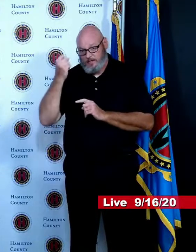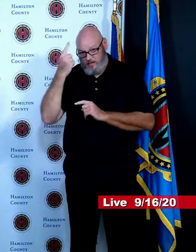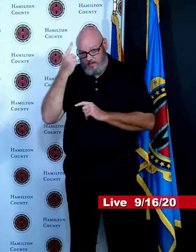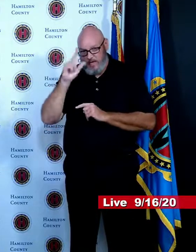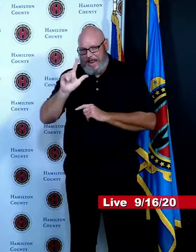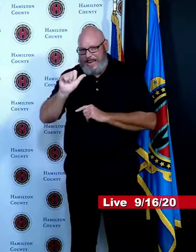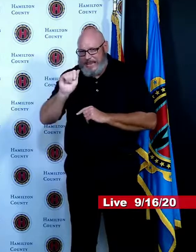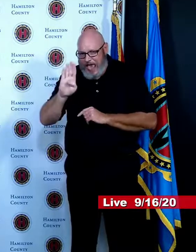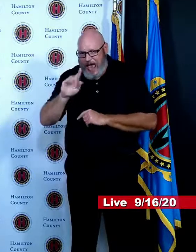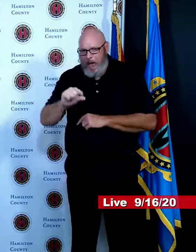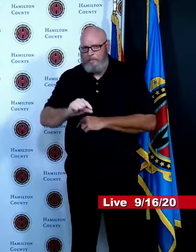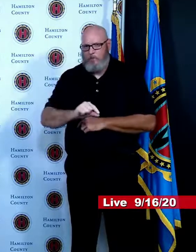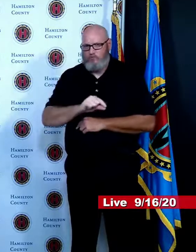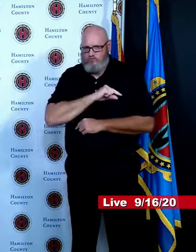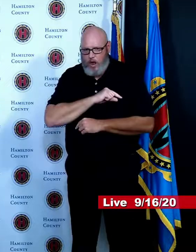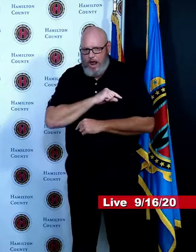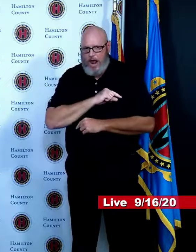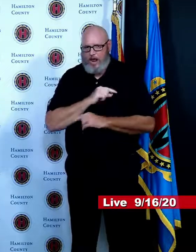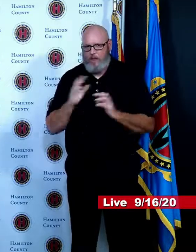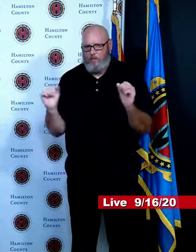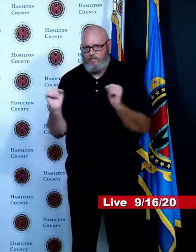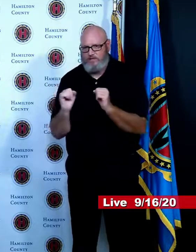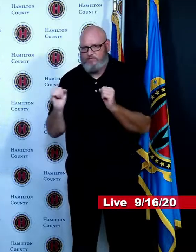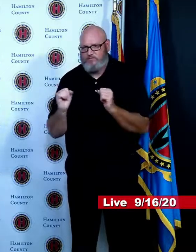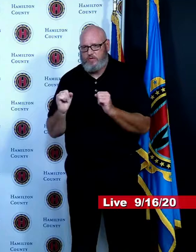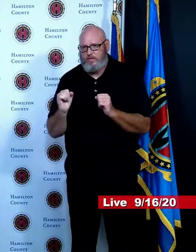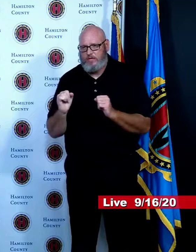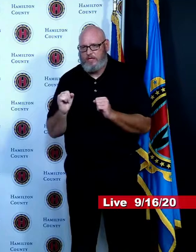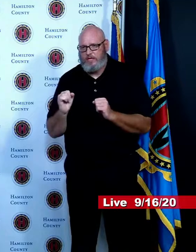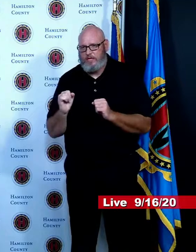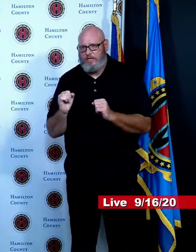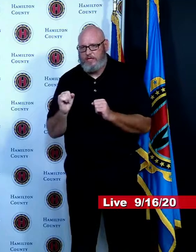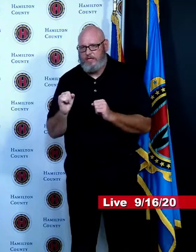vaccines that had that degree of refrigeration requirement I do